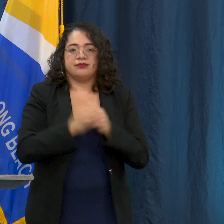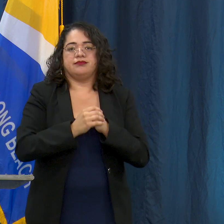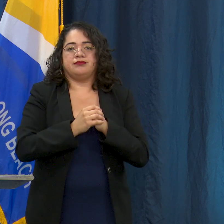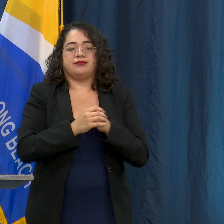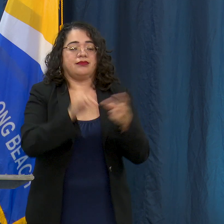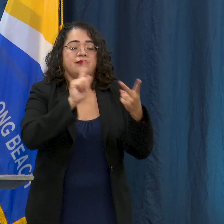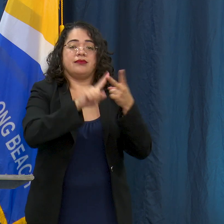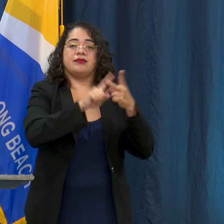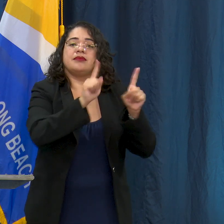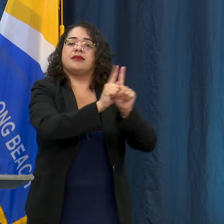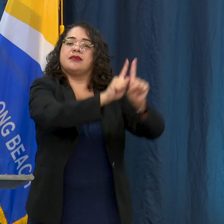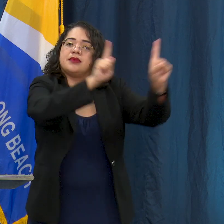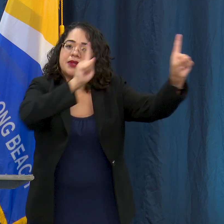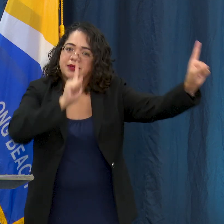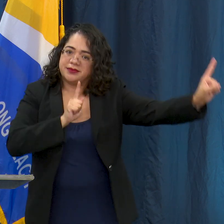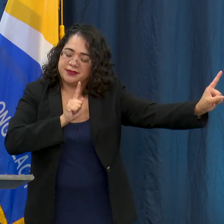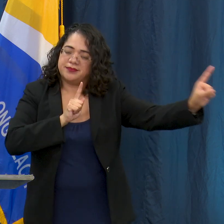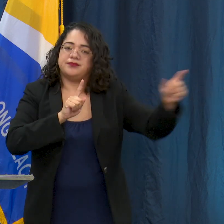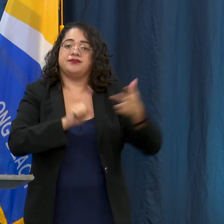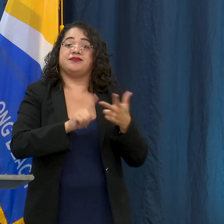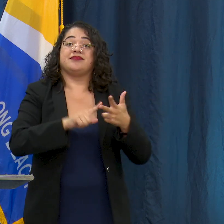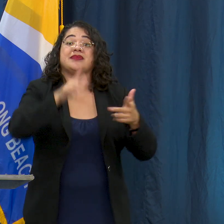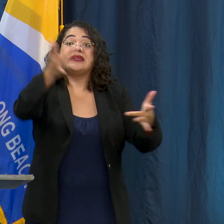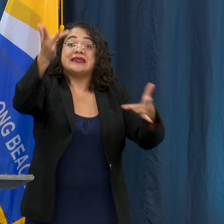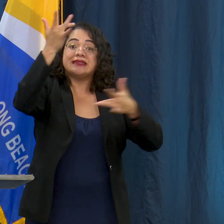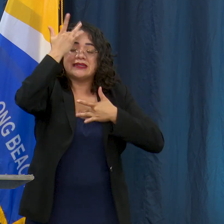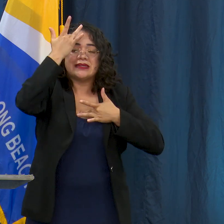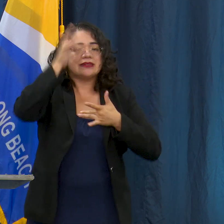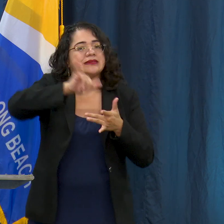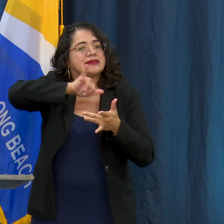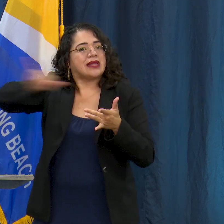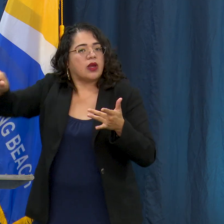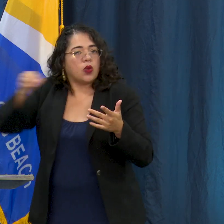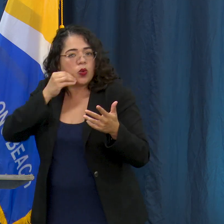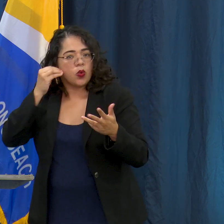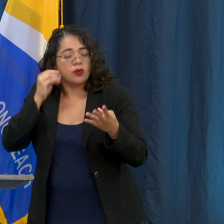staying home when they're sick, washing their hands, and disinfecting their